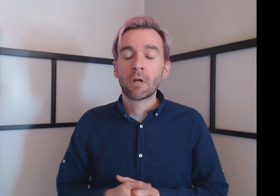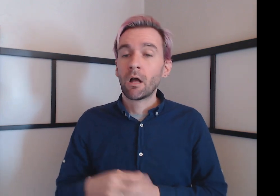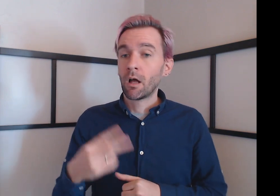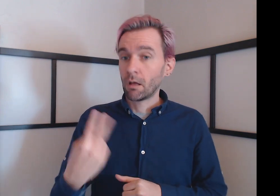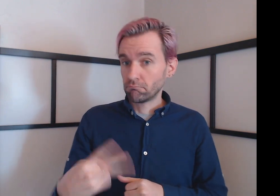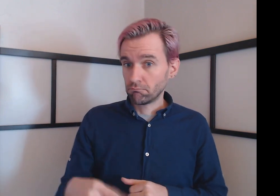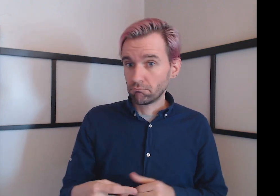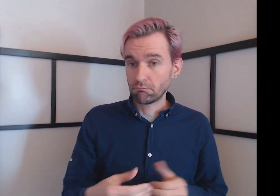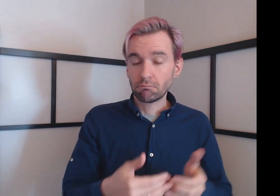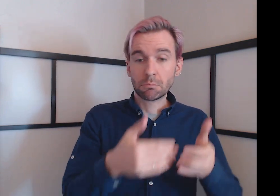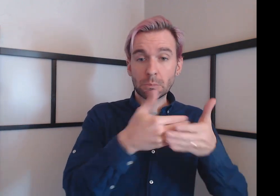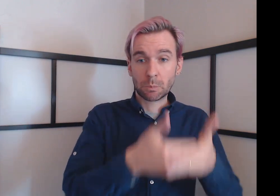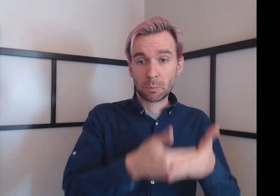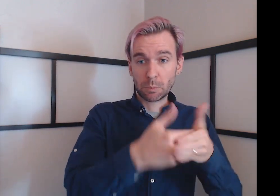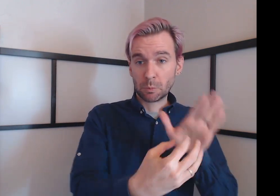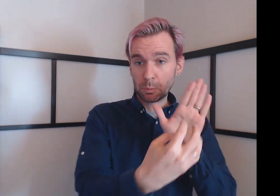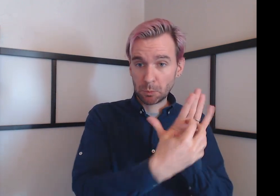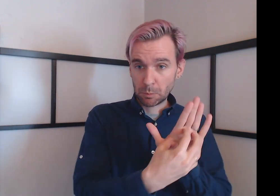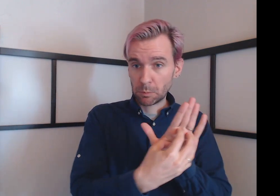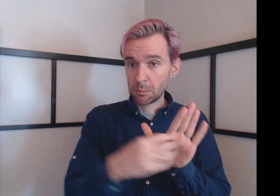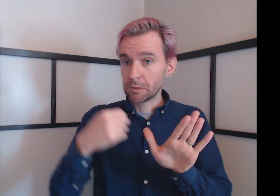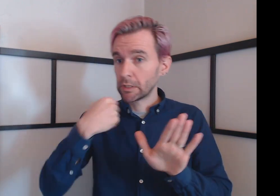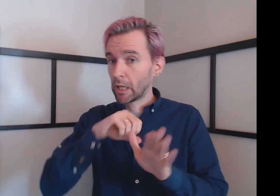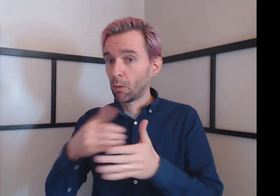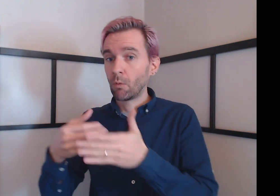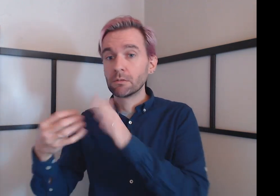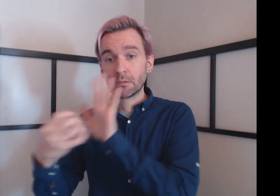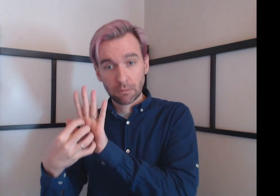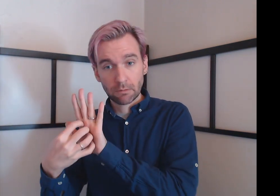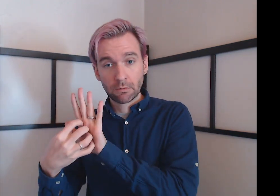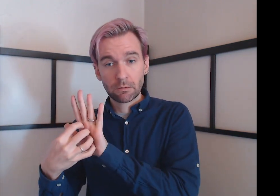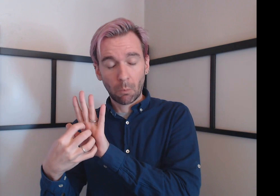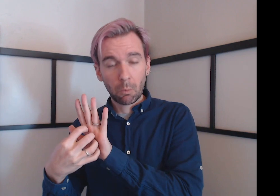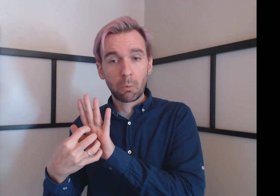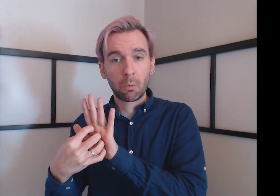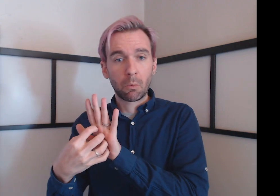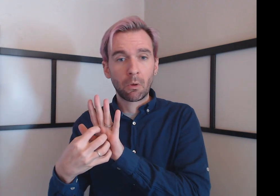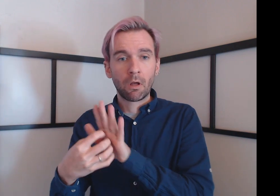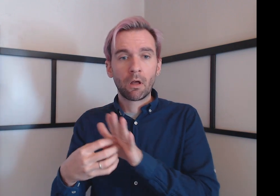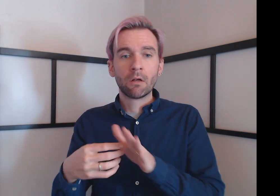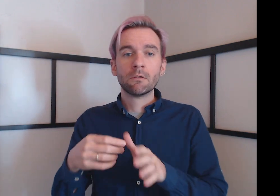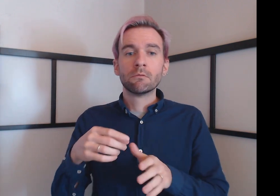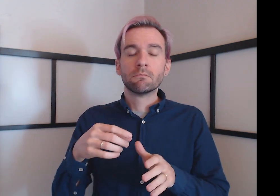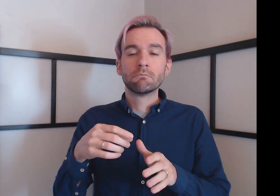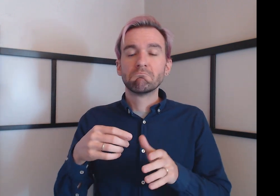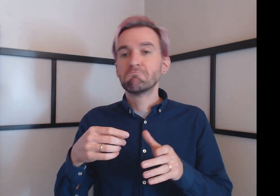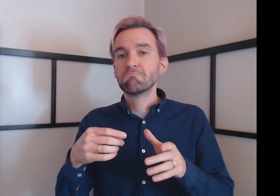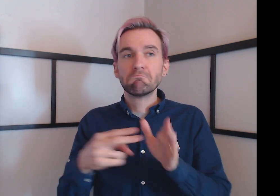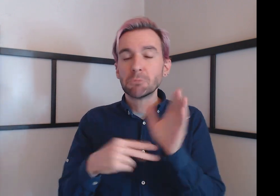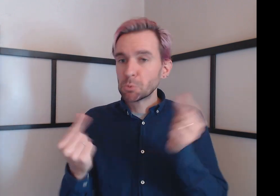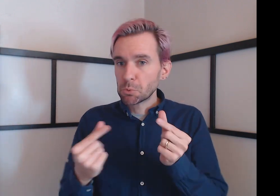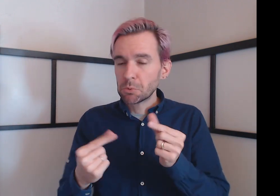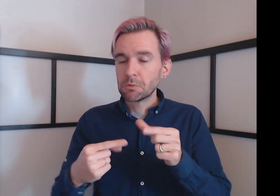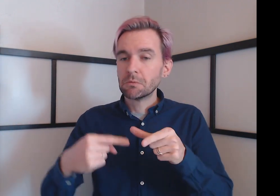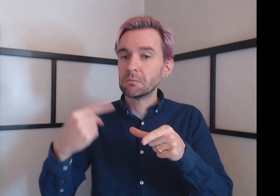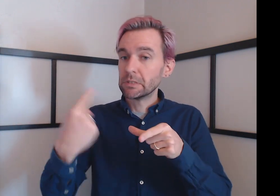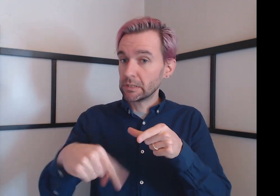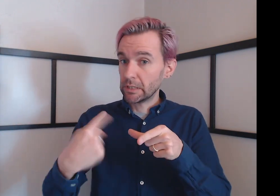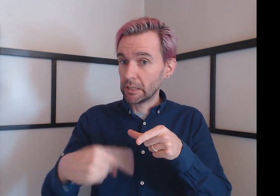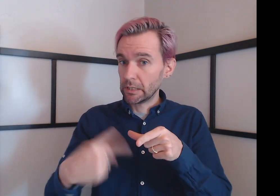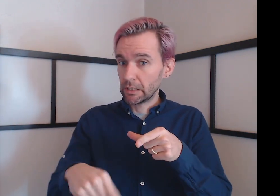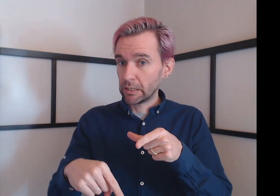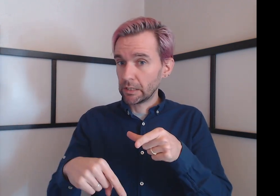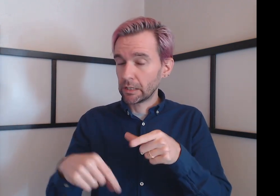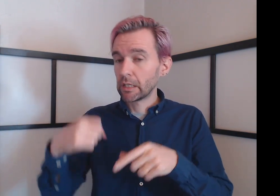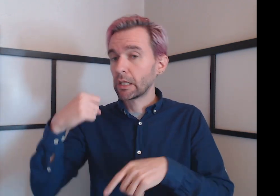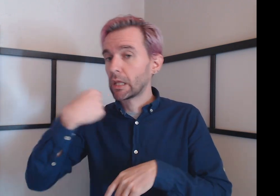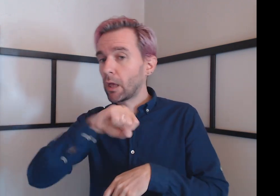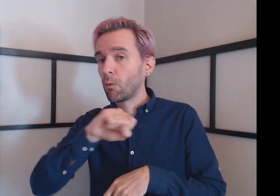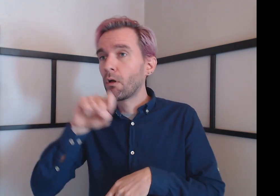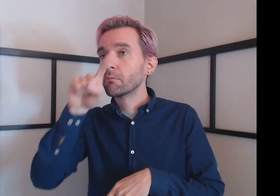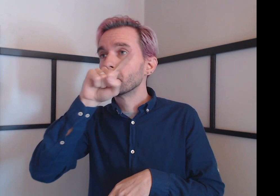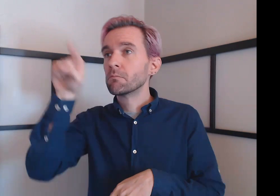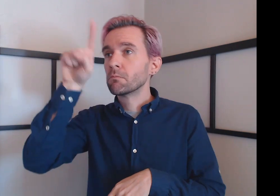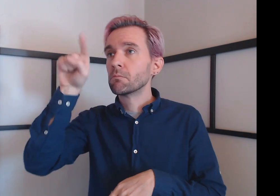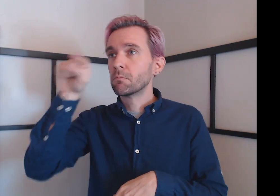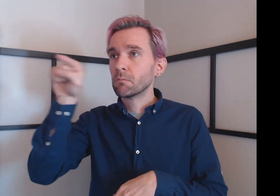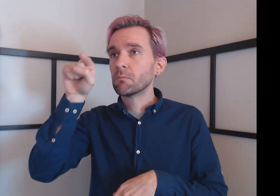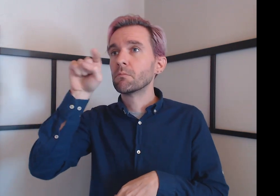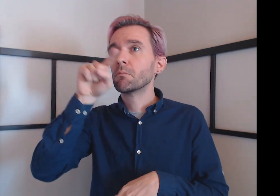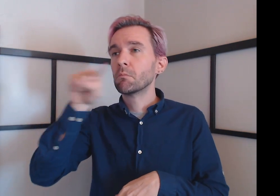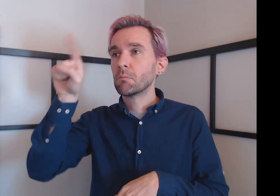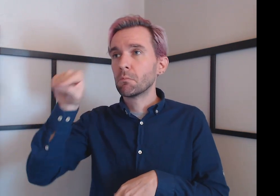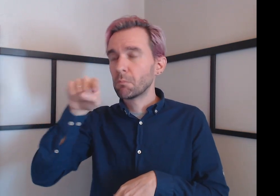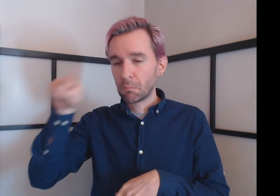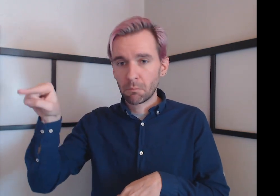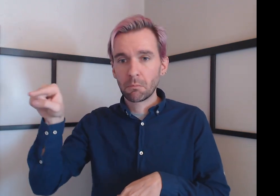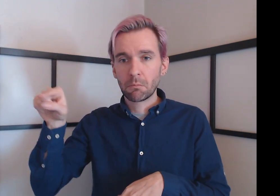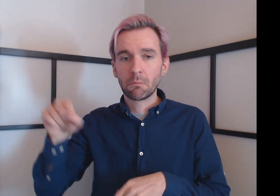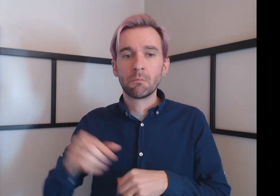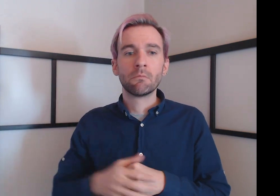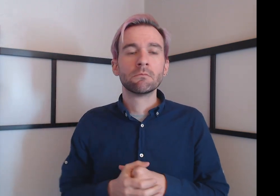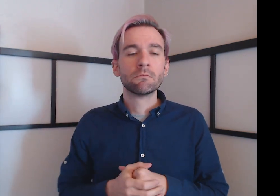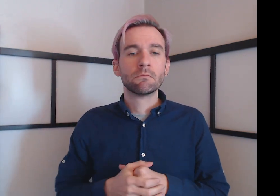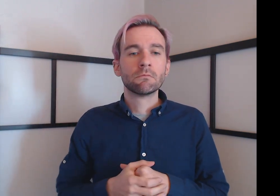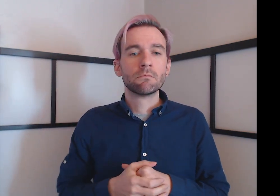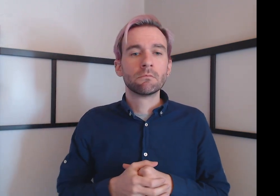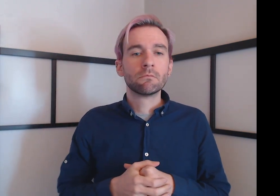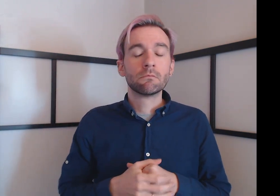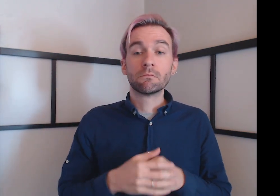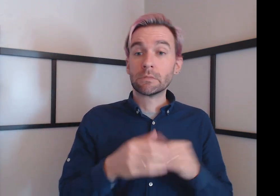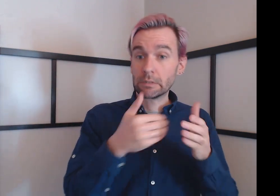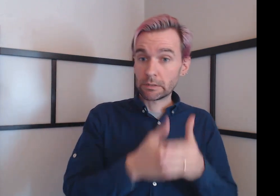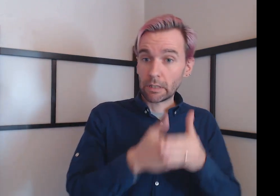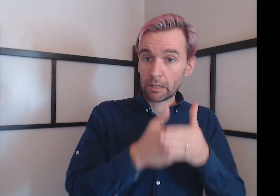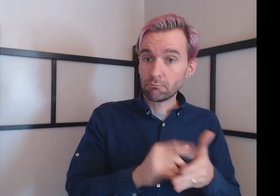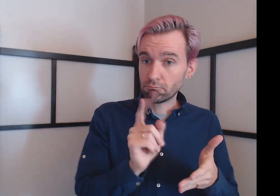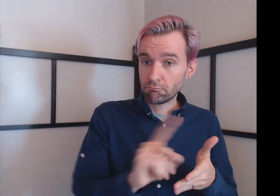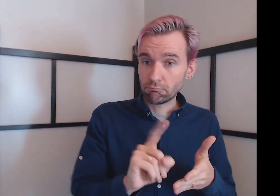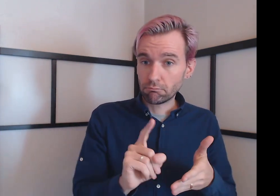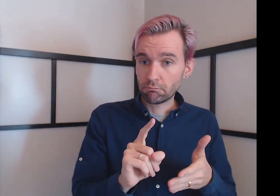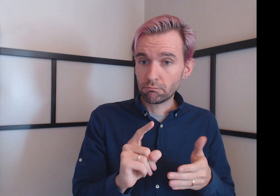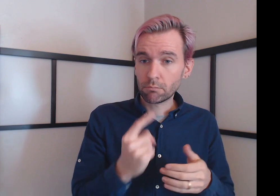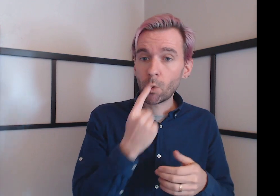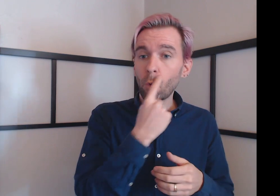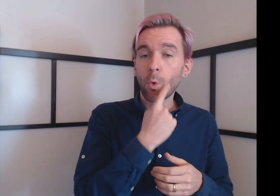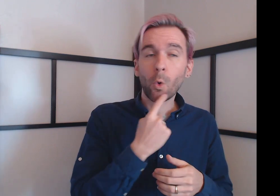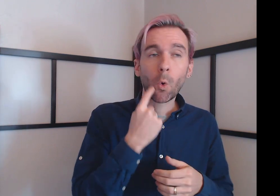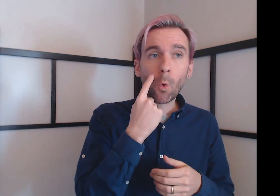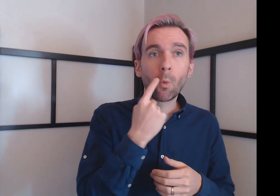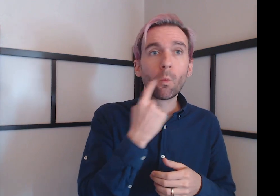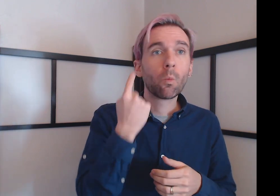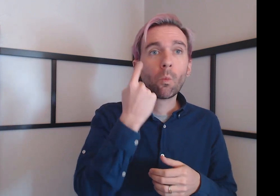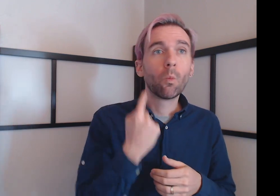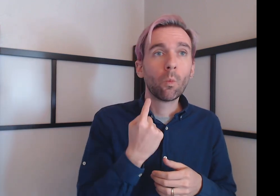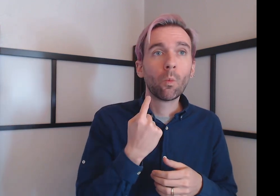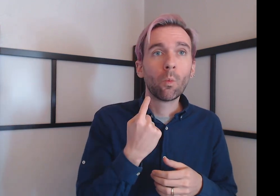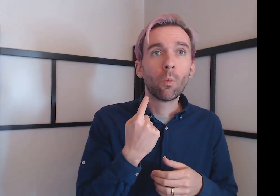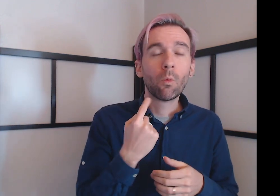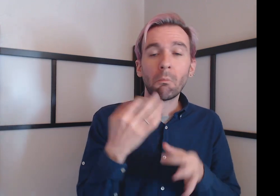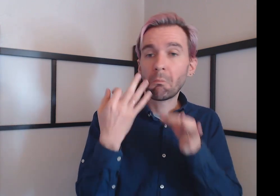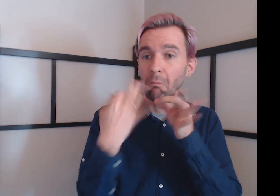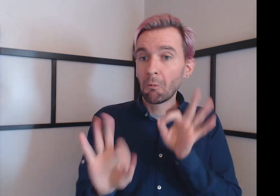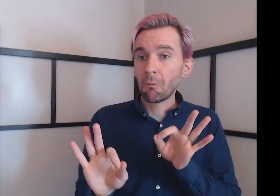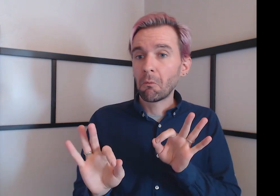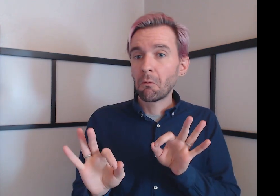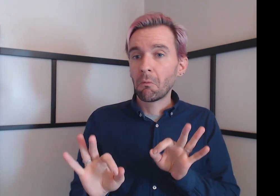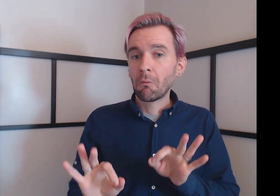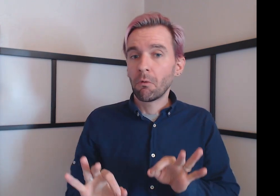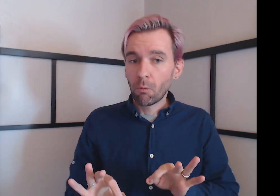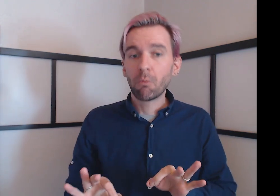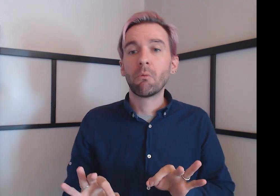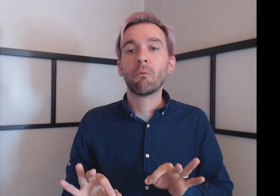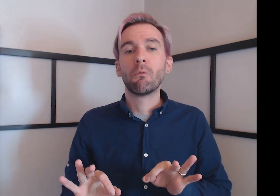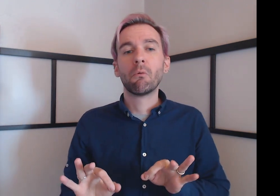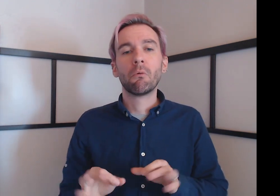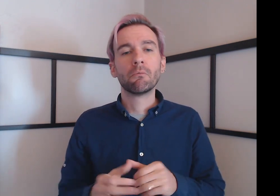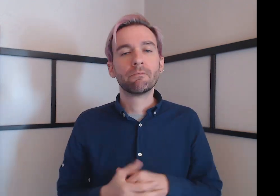In Traditional Chinese, the character for “leaf” is 葉, while in Simplified Chinese it’s the much simpler-looking 叶.